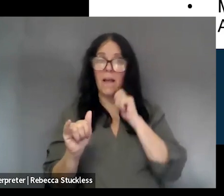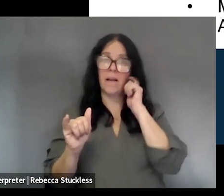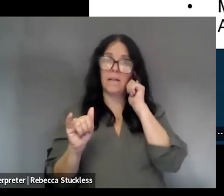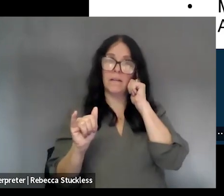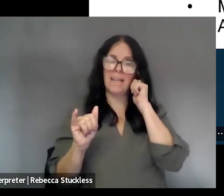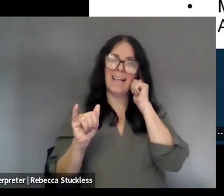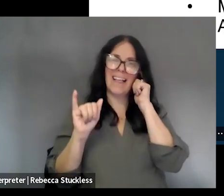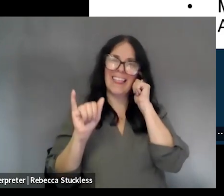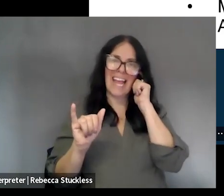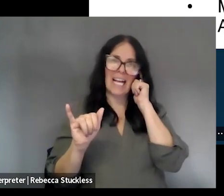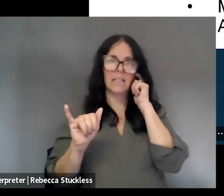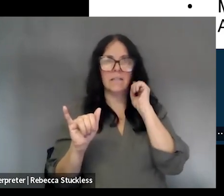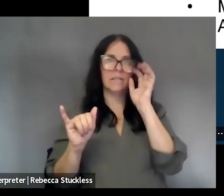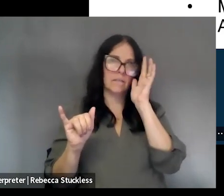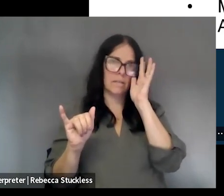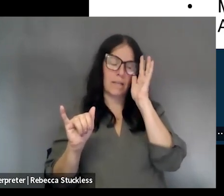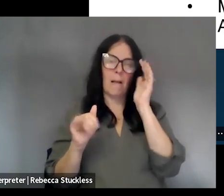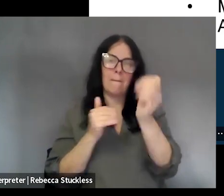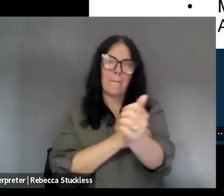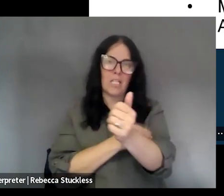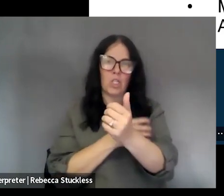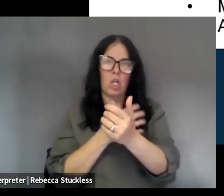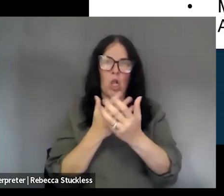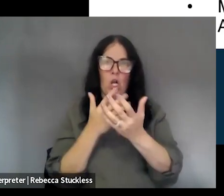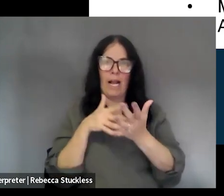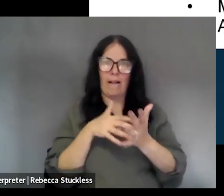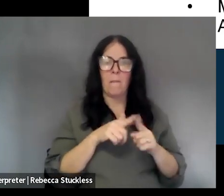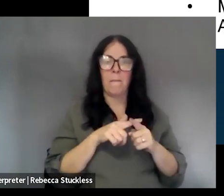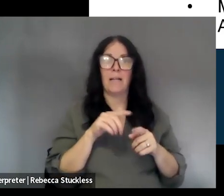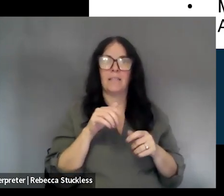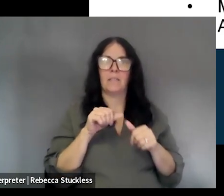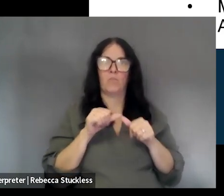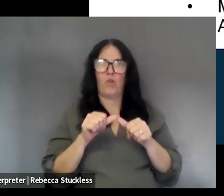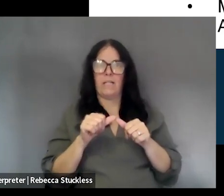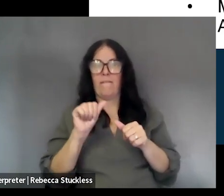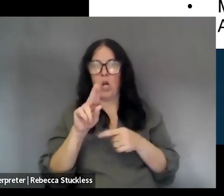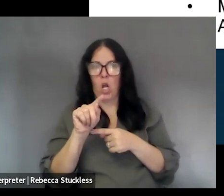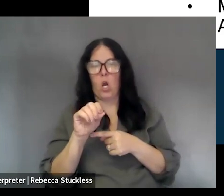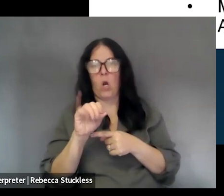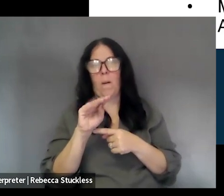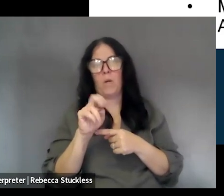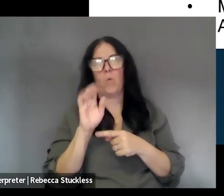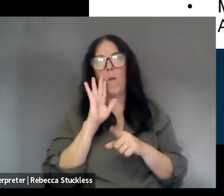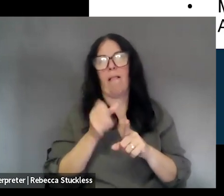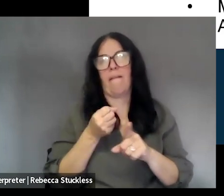muscular atrophy, but basically it's a progressive autoimmune issue that essentially affects just